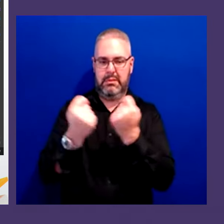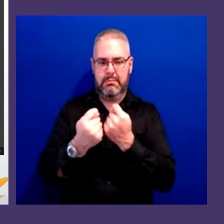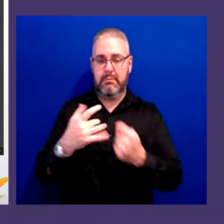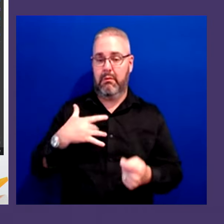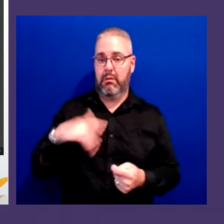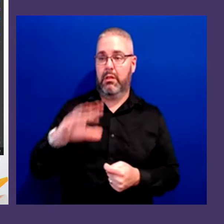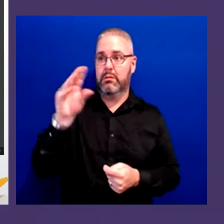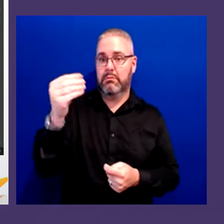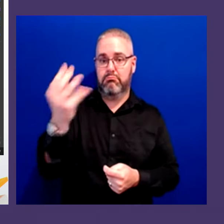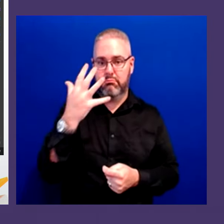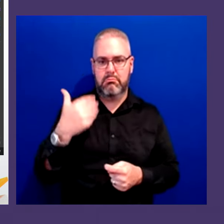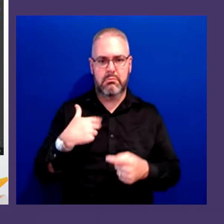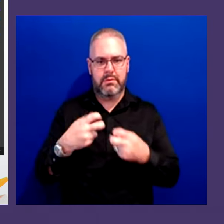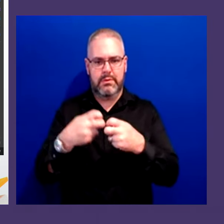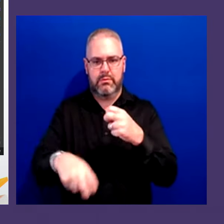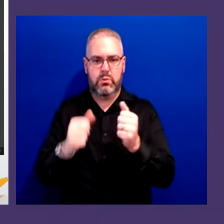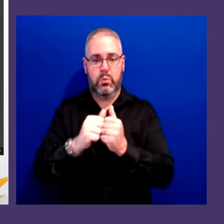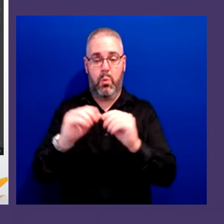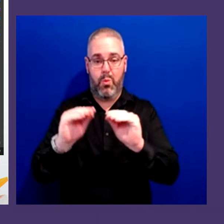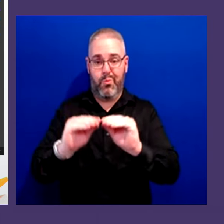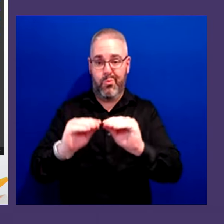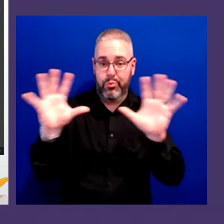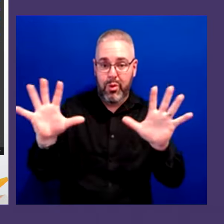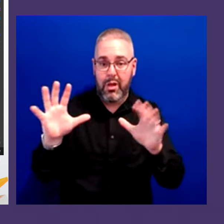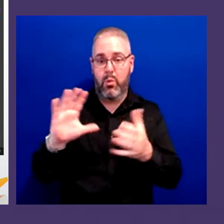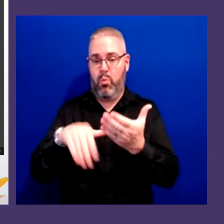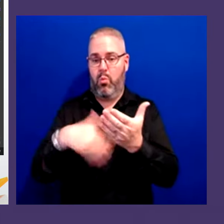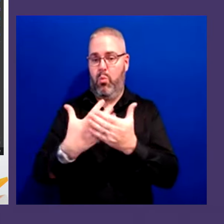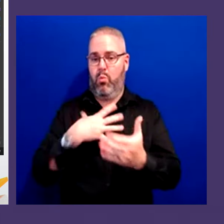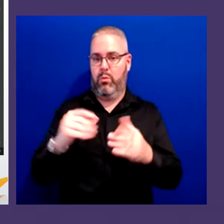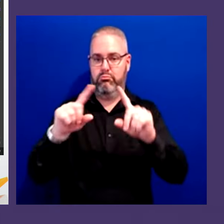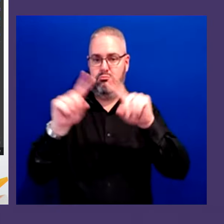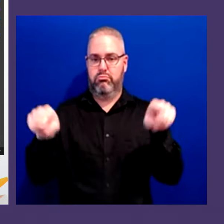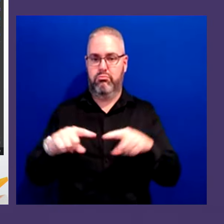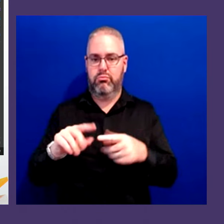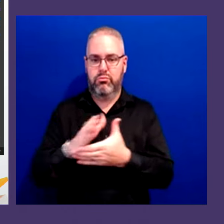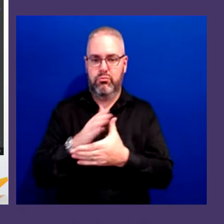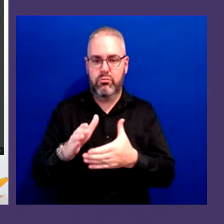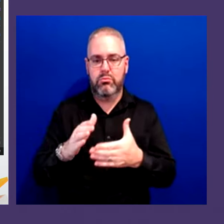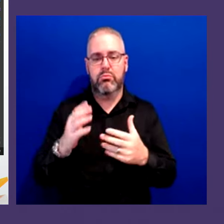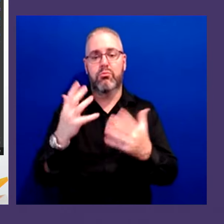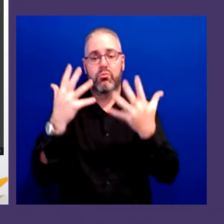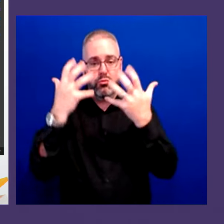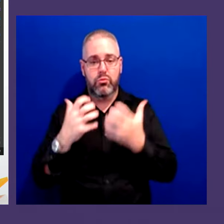have difficulty with bright or all-white screen shares. Kindly use dark mode or adjust the brightness if possible.